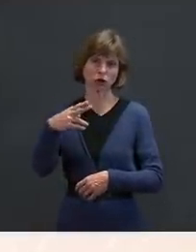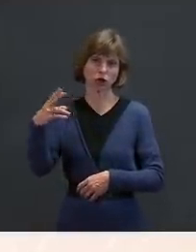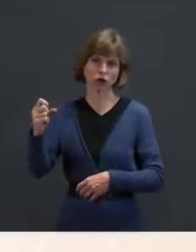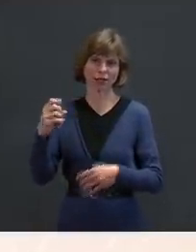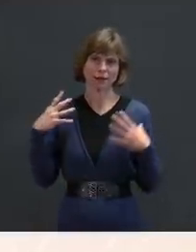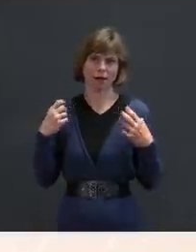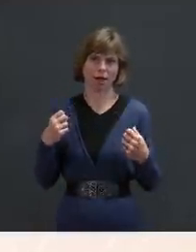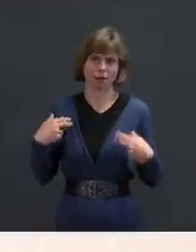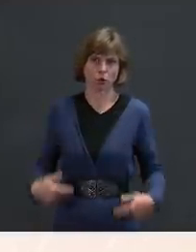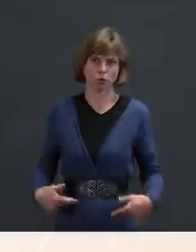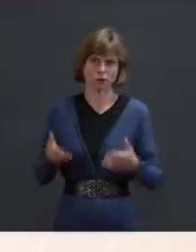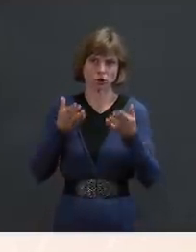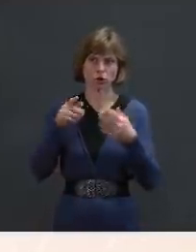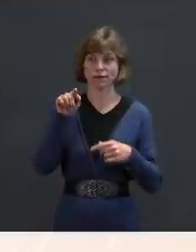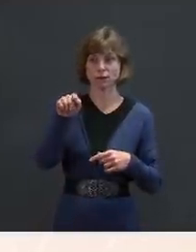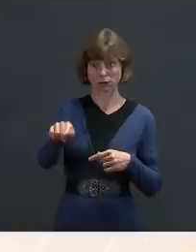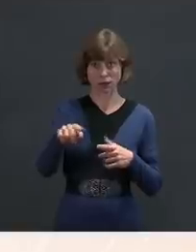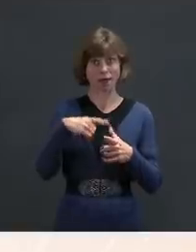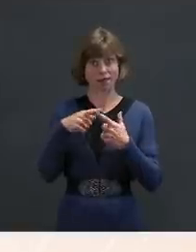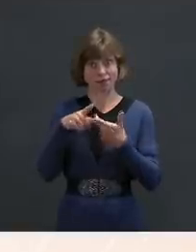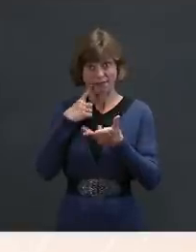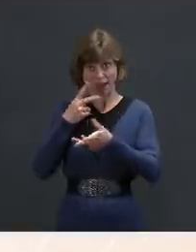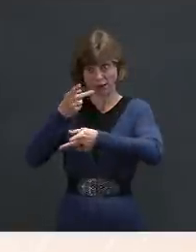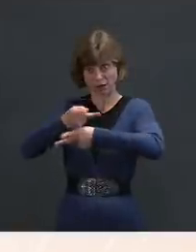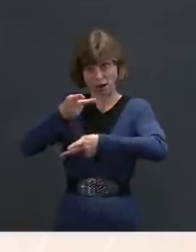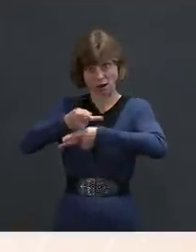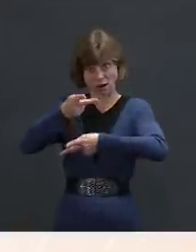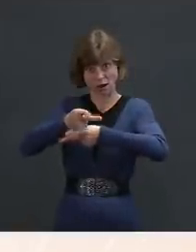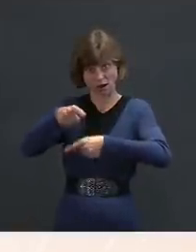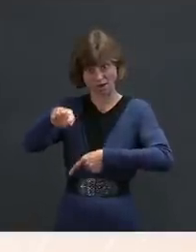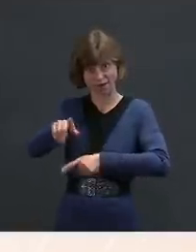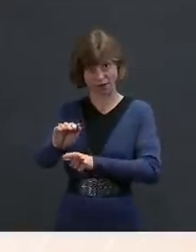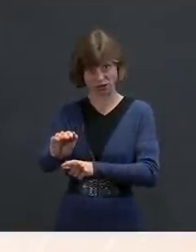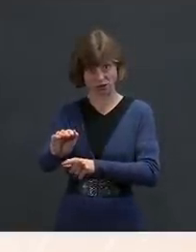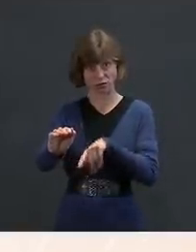addresses the needs of that child as HHS